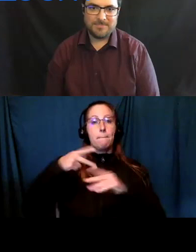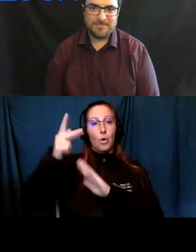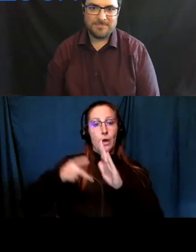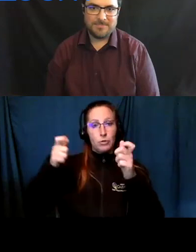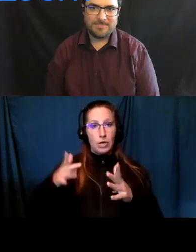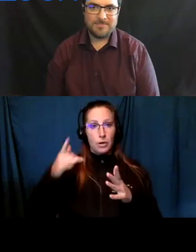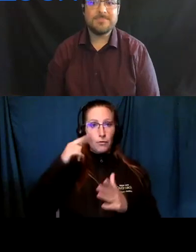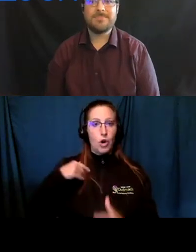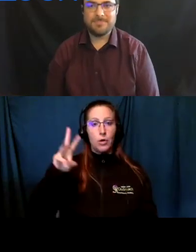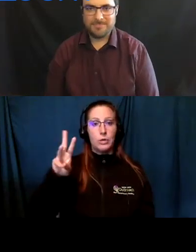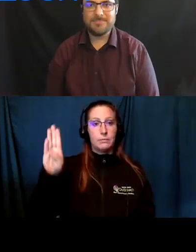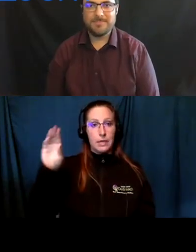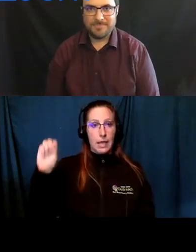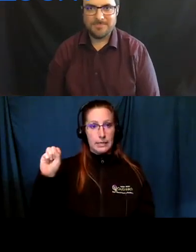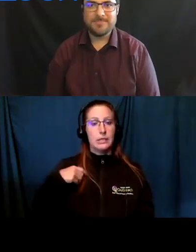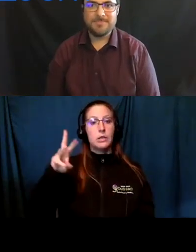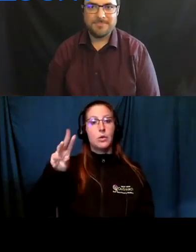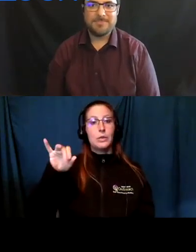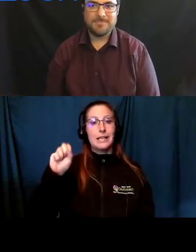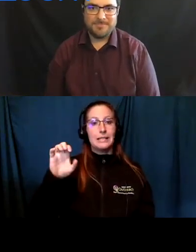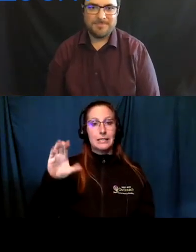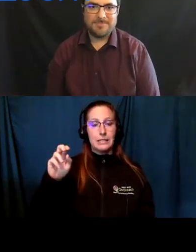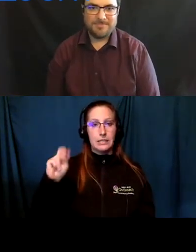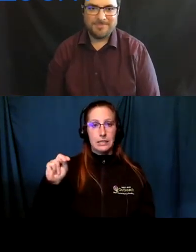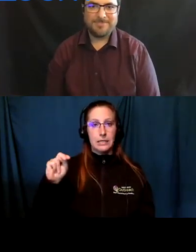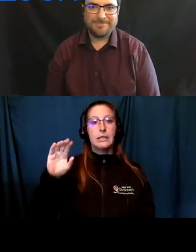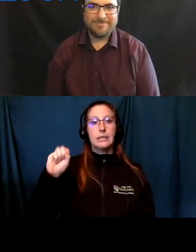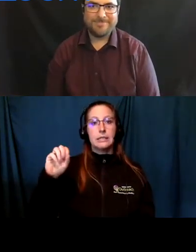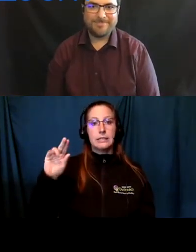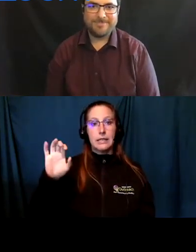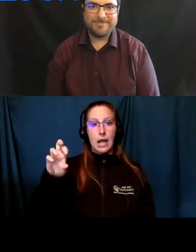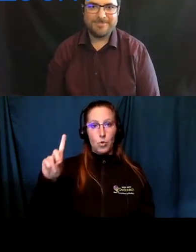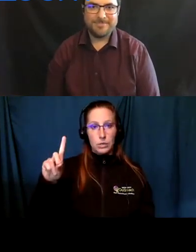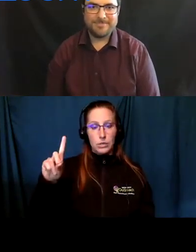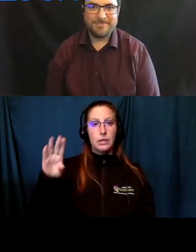and that's what we're going to be talking with you about today. I'm a doctor of audiology by